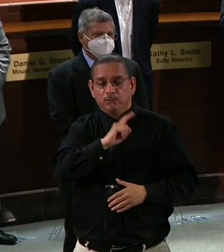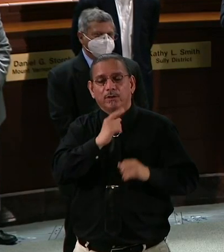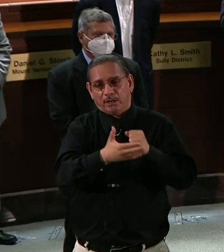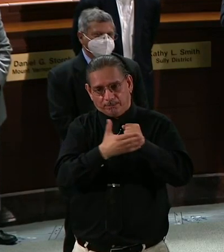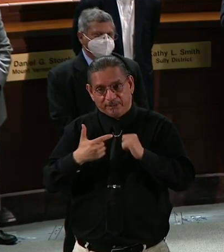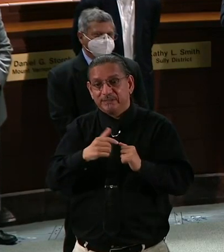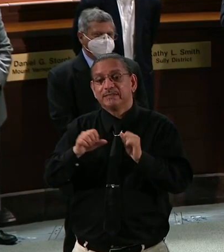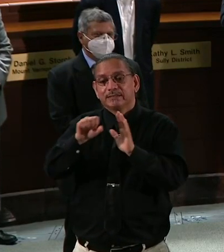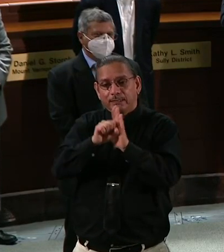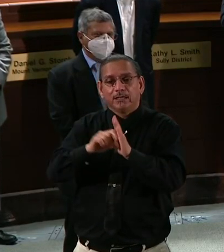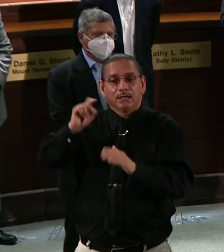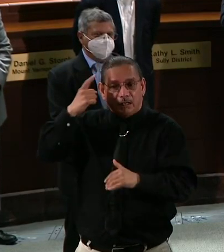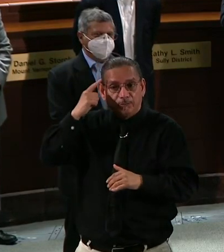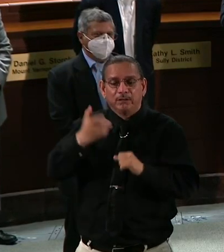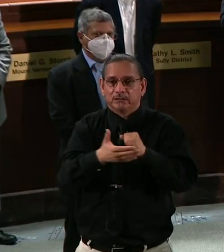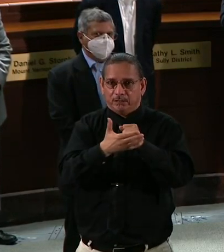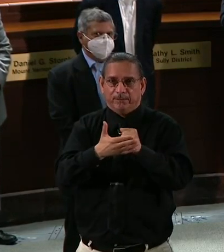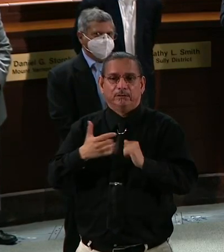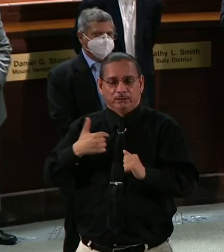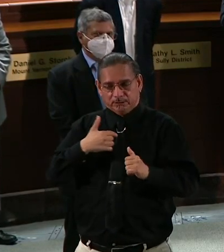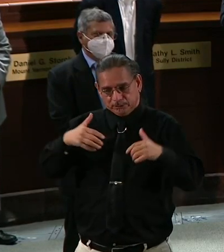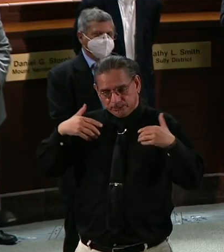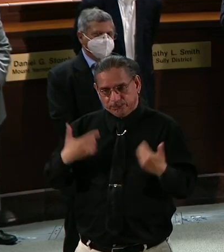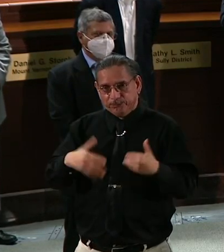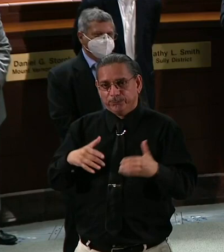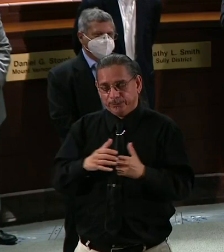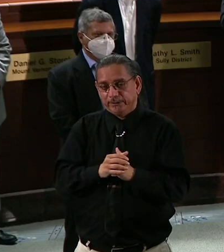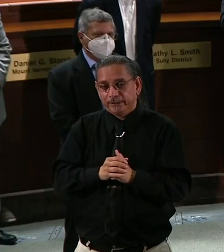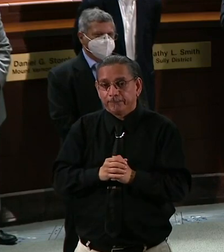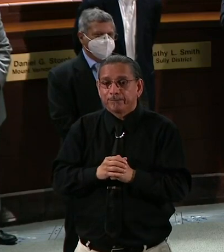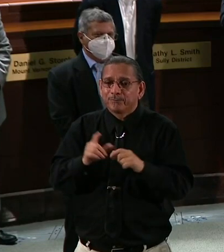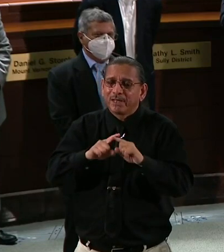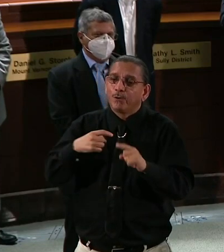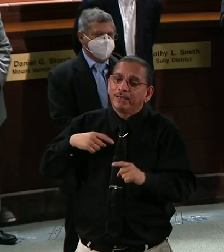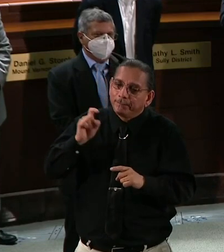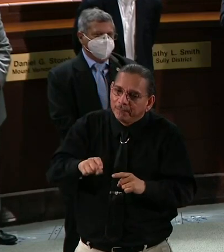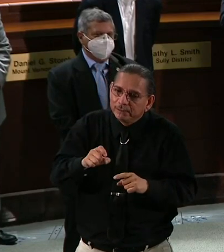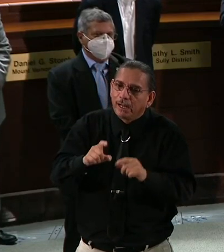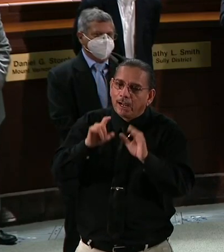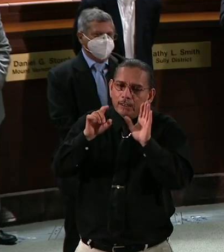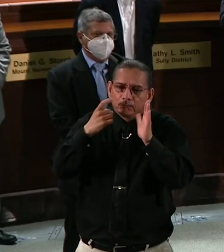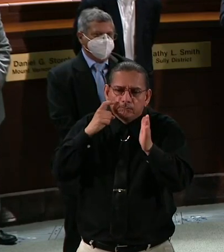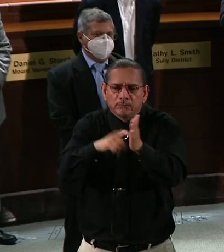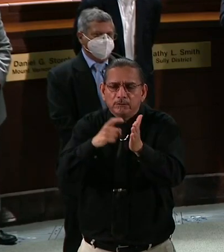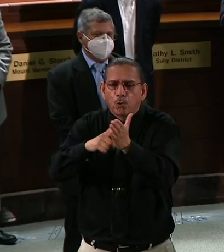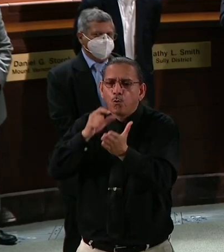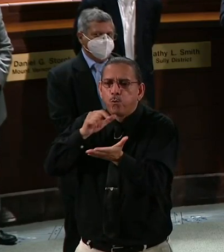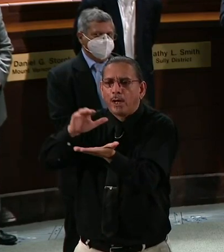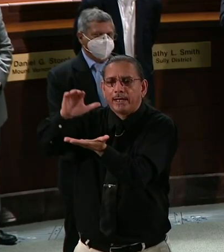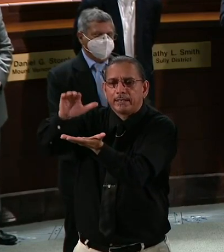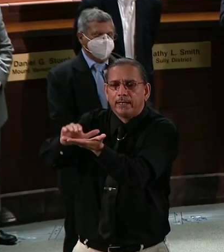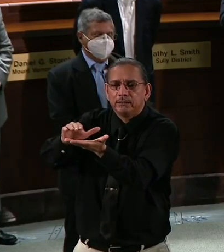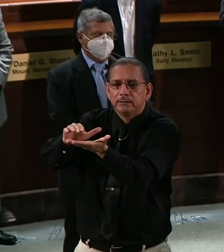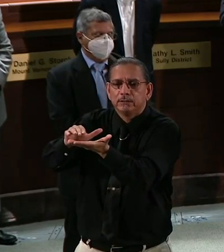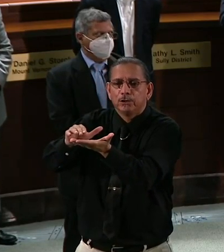STOP I SAID WE US THIS YOU KNOW